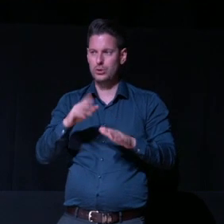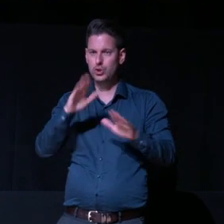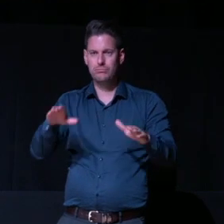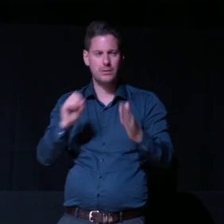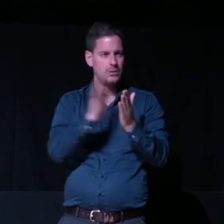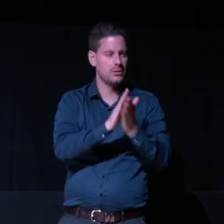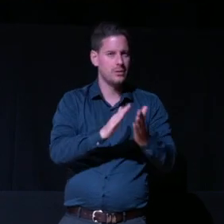And